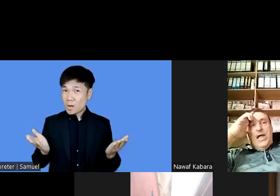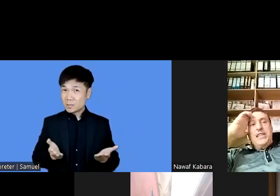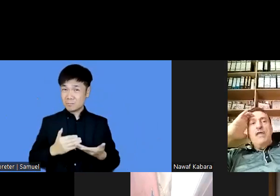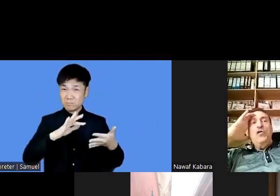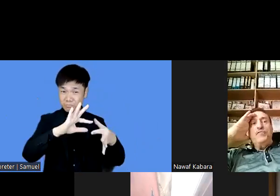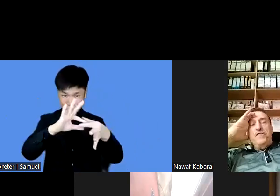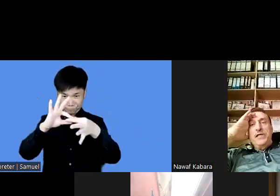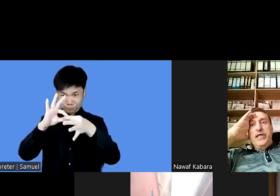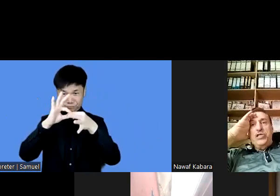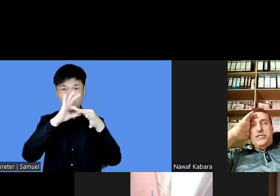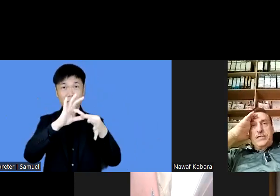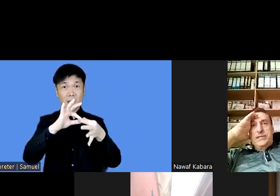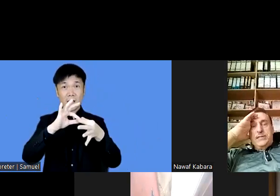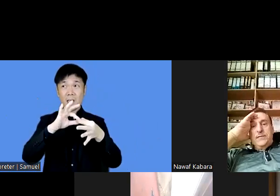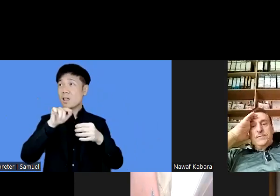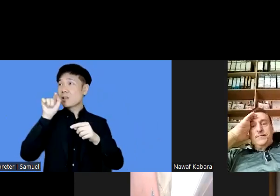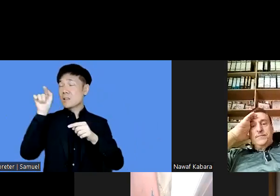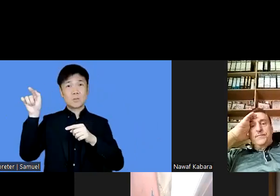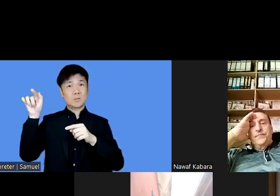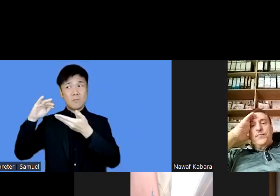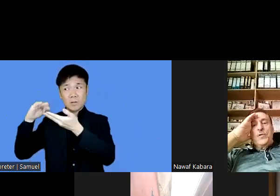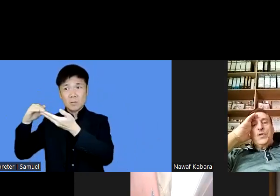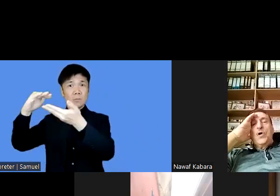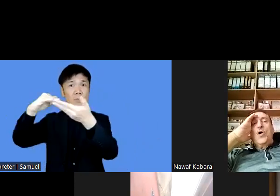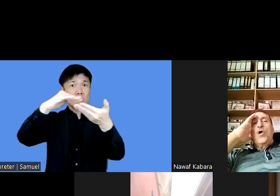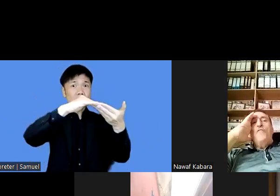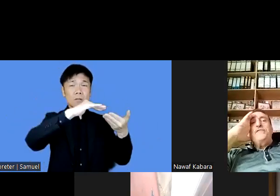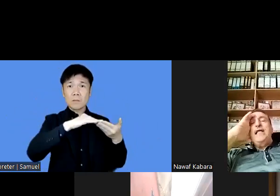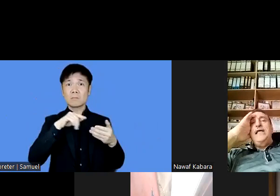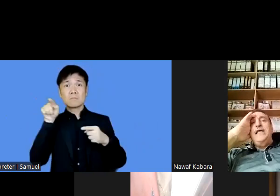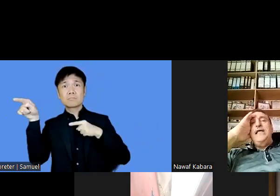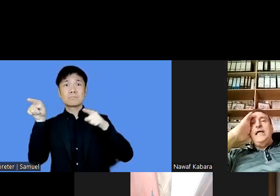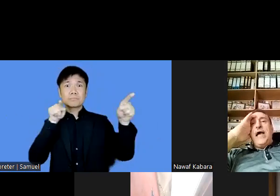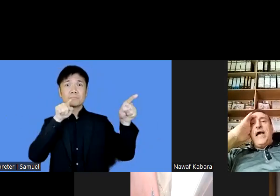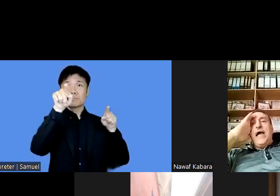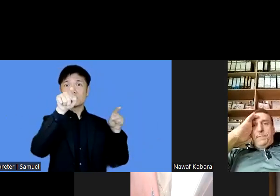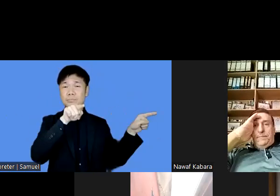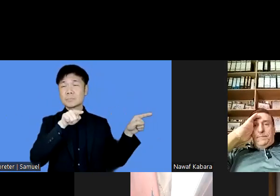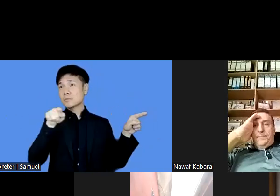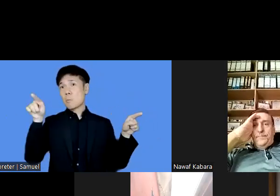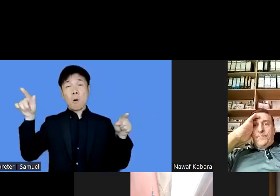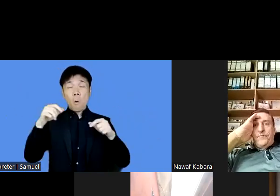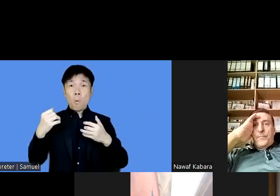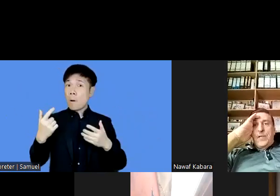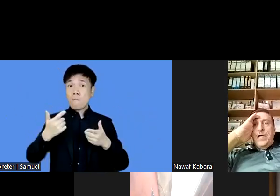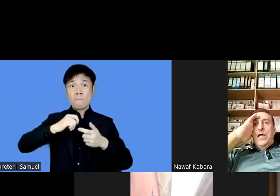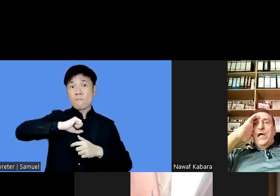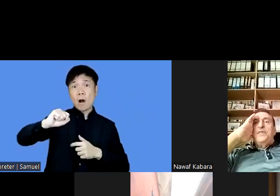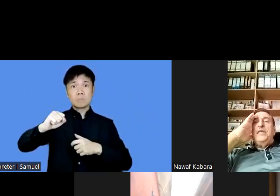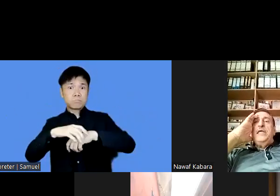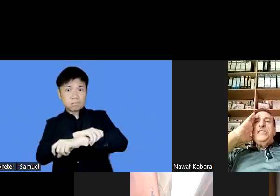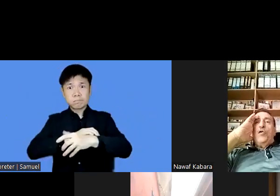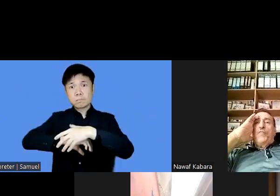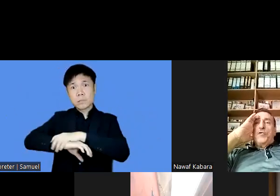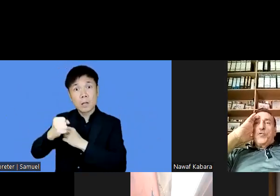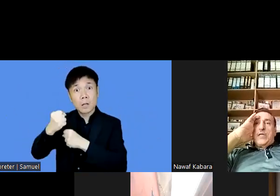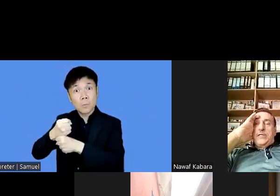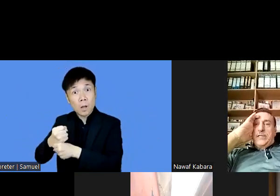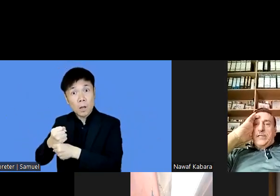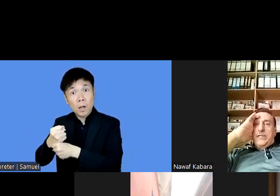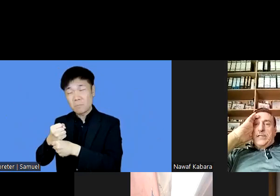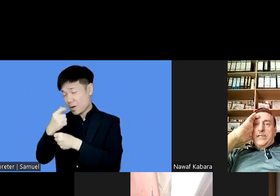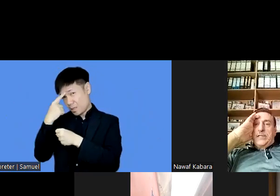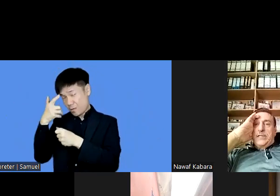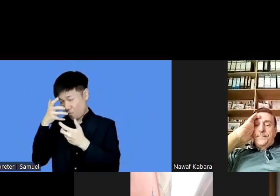level of different agencies of tackling ahead of time the need of persons with disability